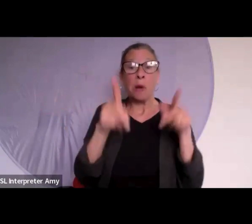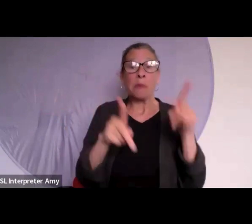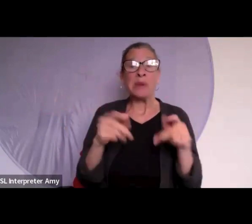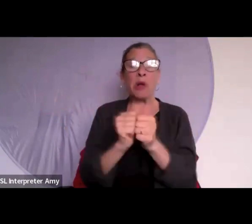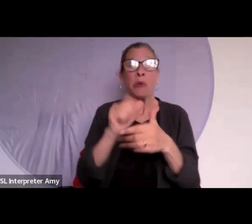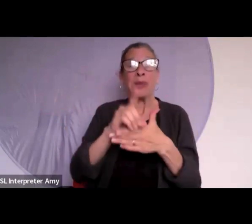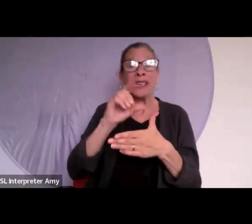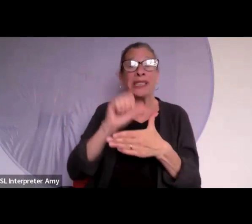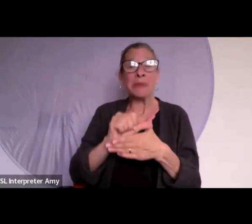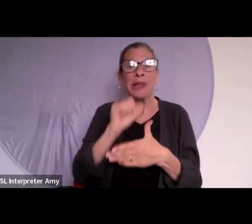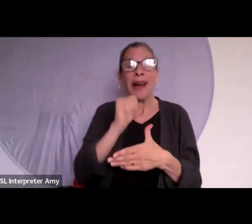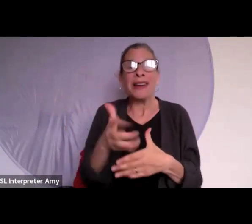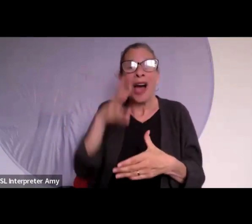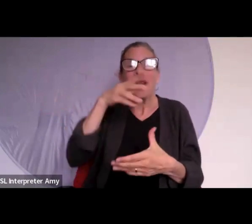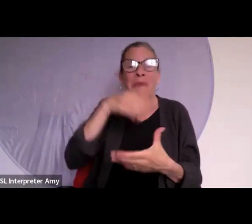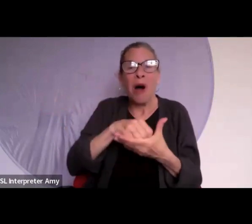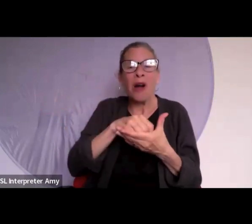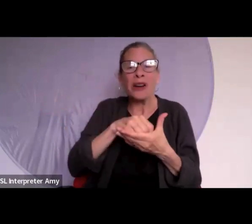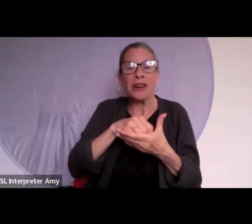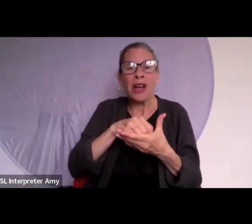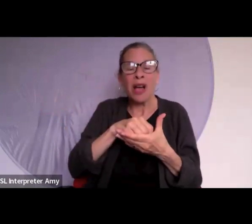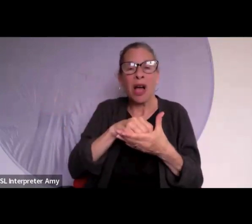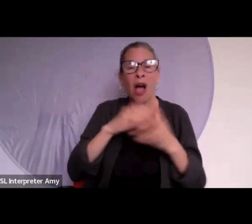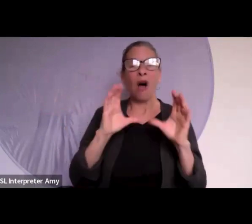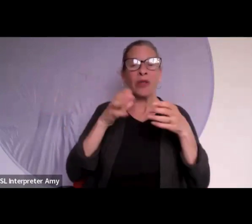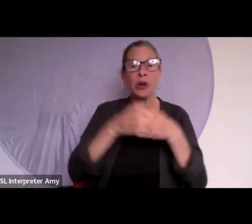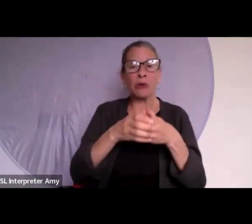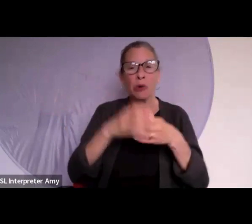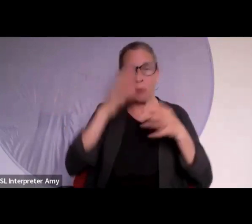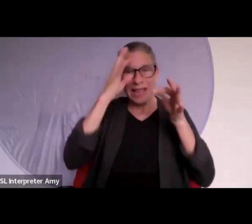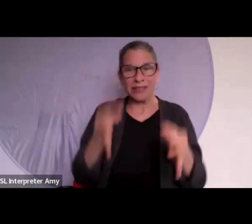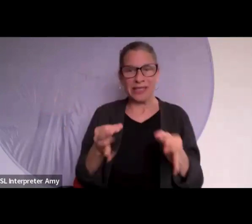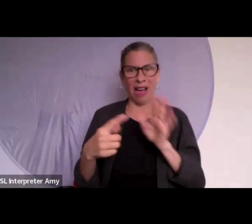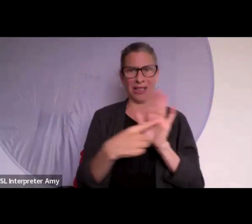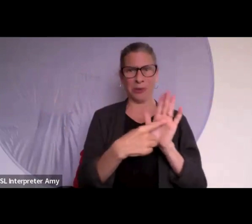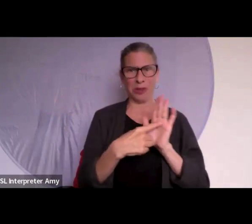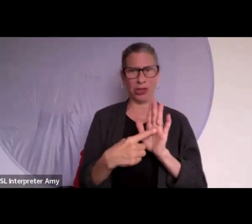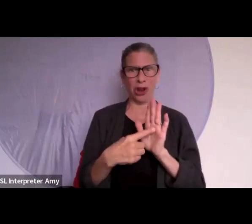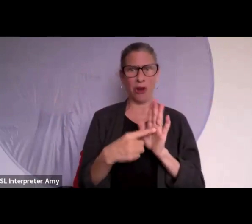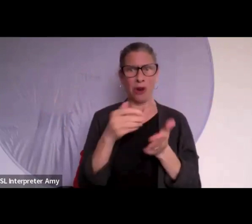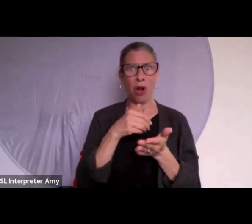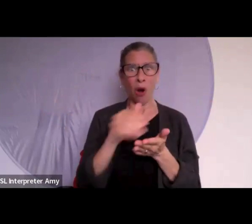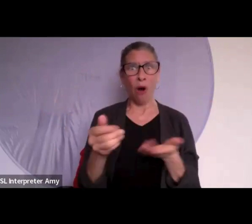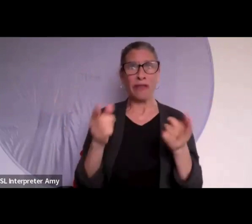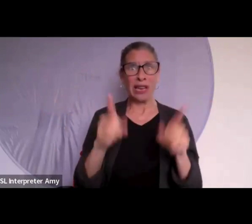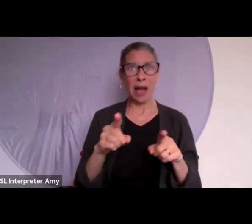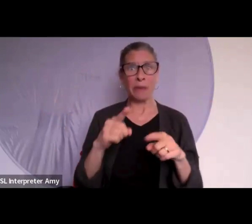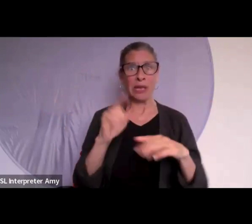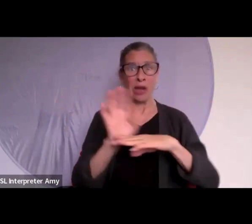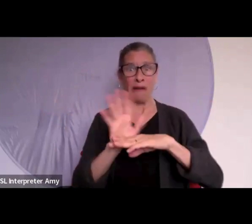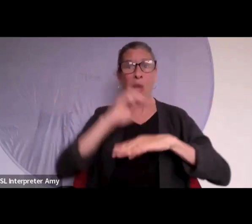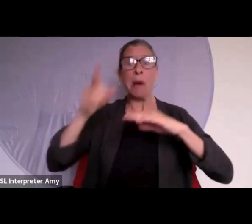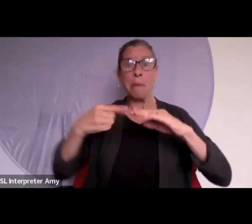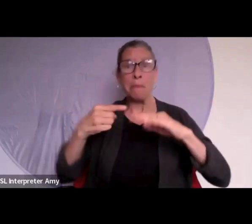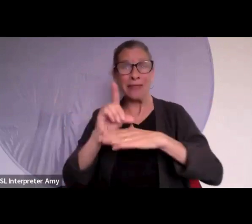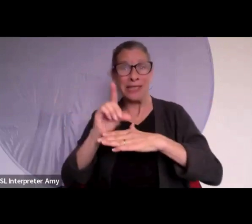part of that jury that decides what should be shown. So it's often the case that a film about a disability is not actually